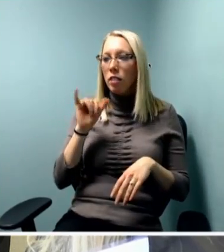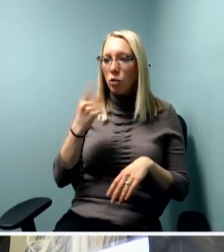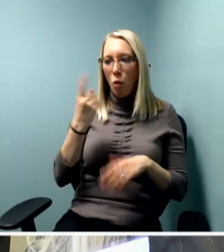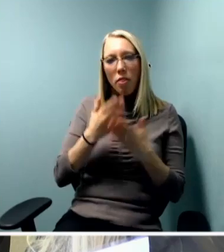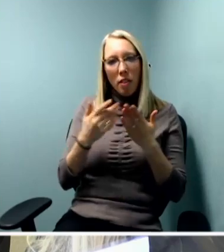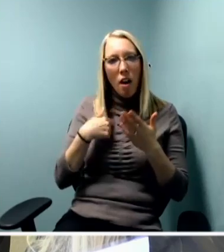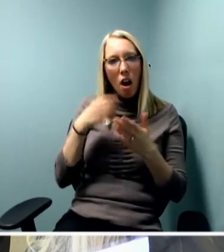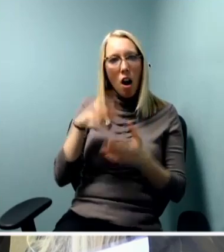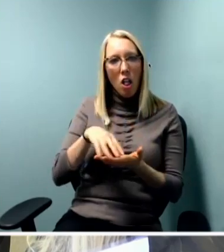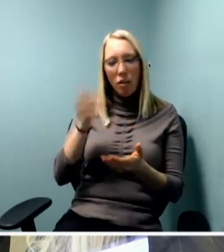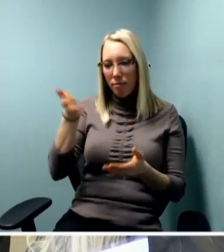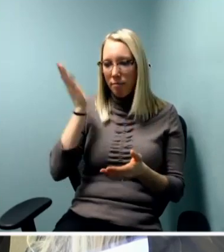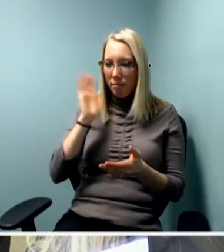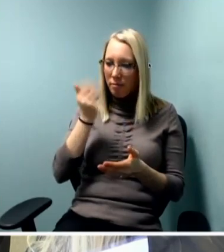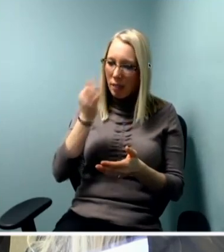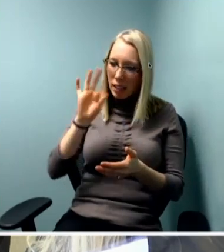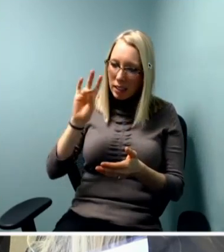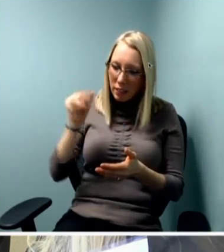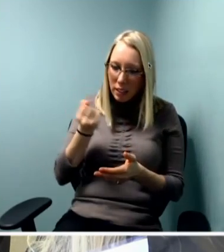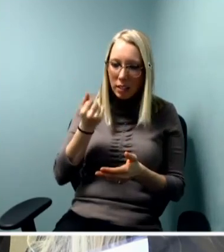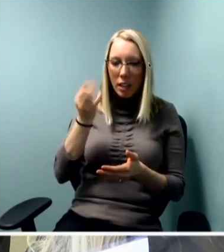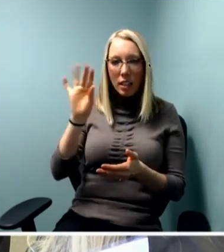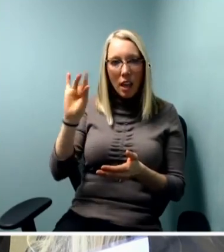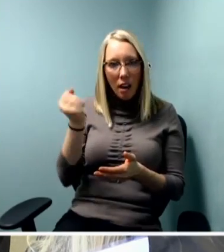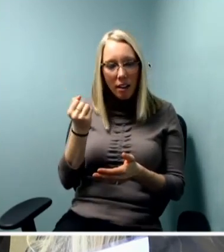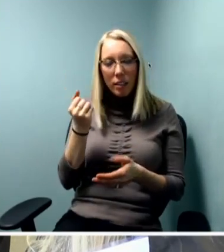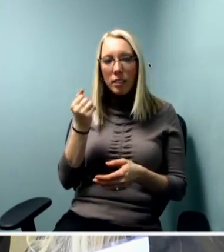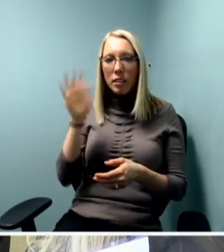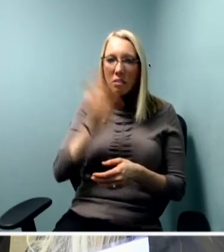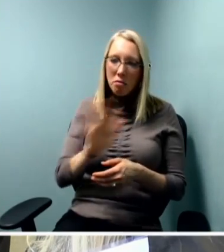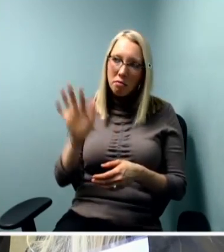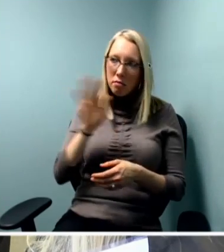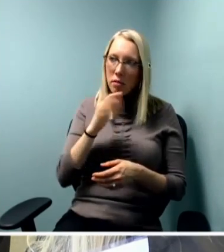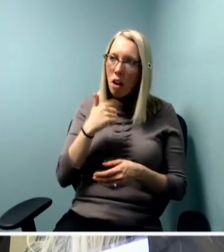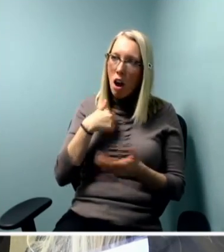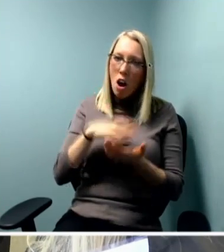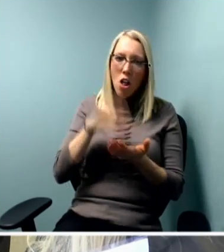with hip hop being that other art form, that was [supposed to die],